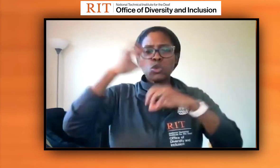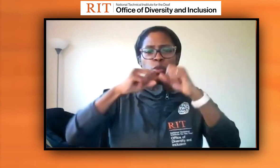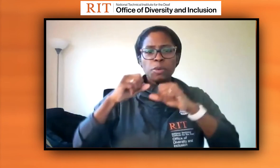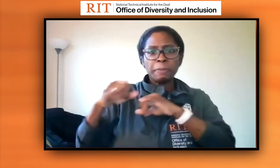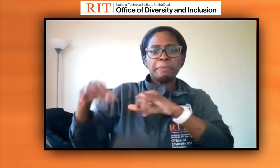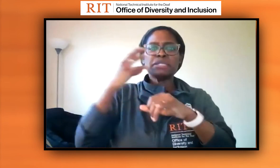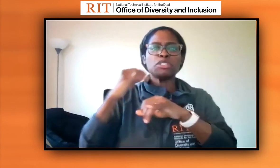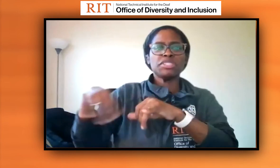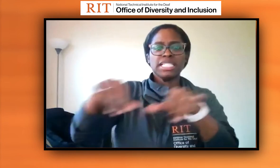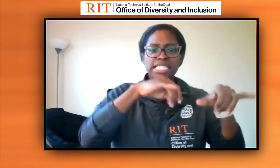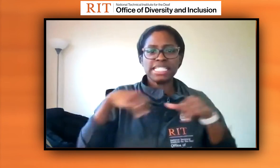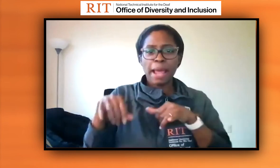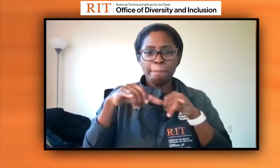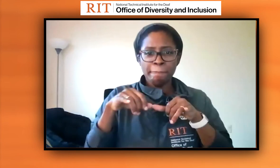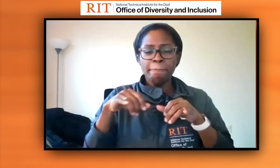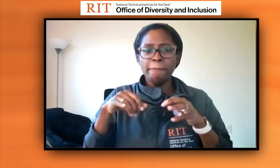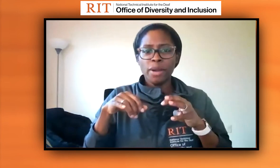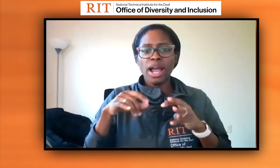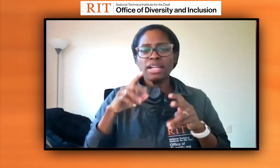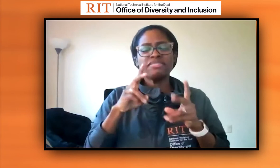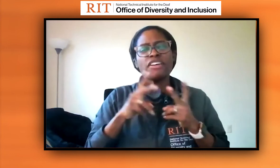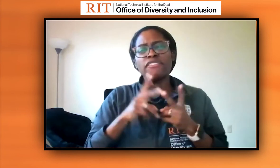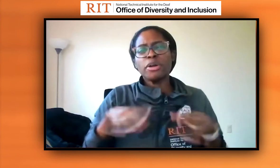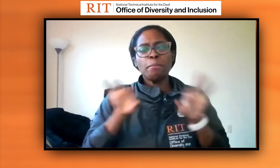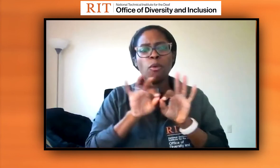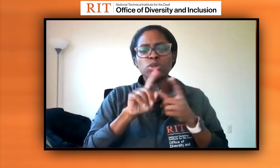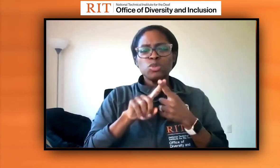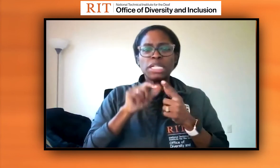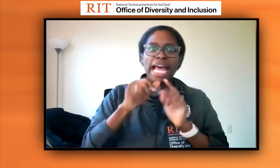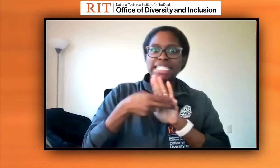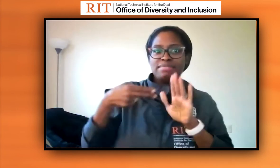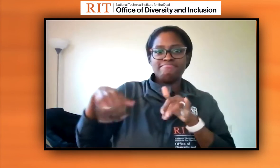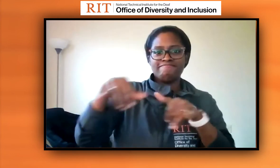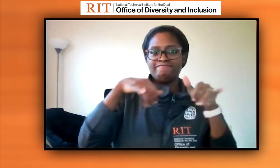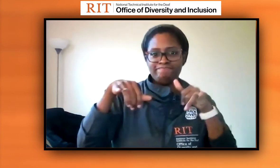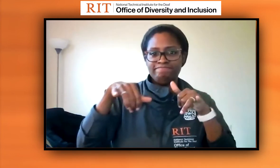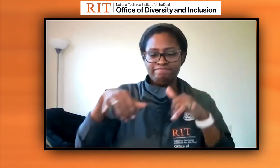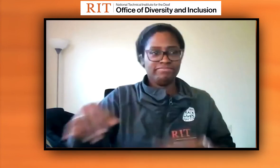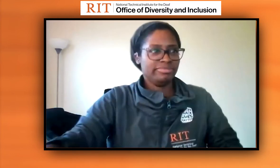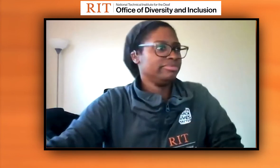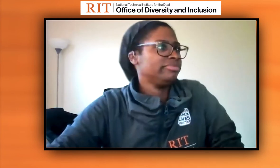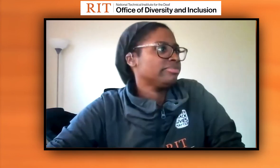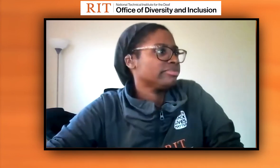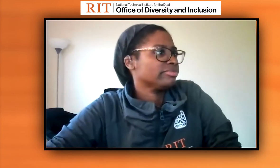We should not ever make the assumption that everyone's experience is the same and it is crucial that we do not stereotype